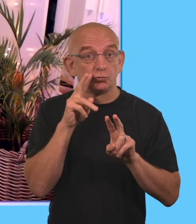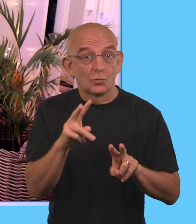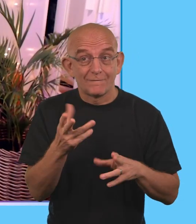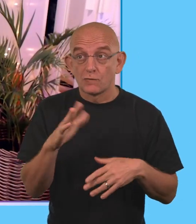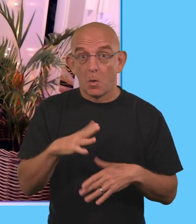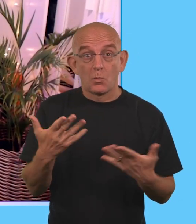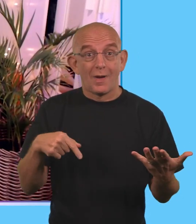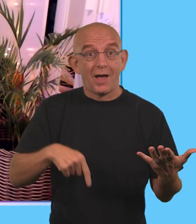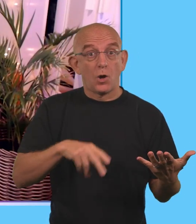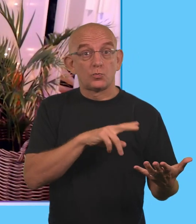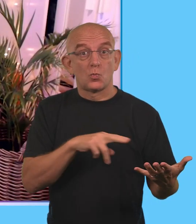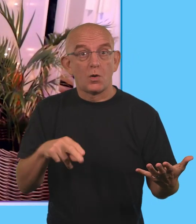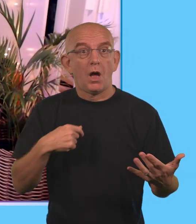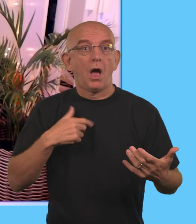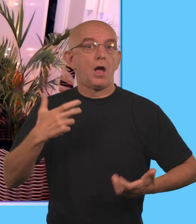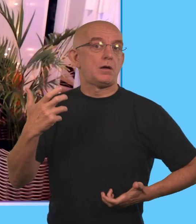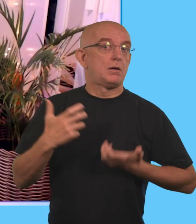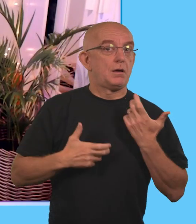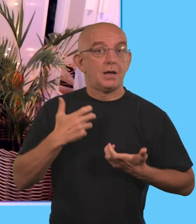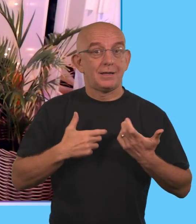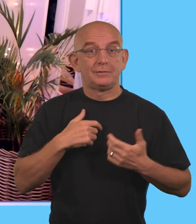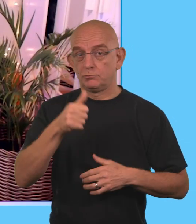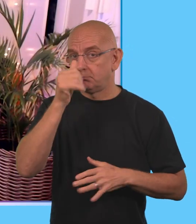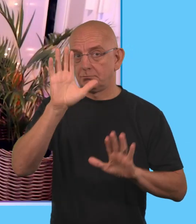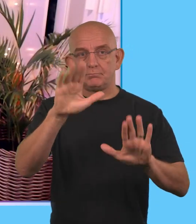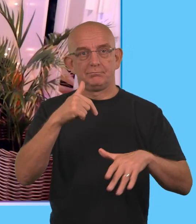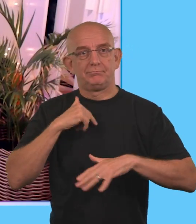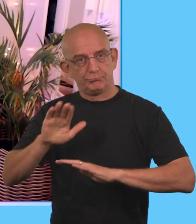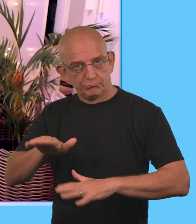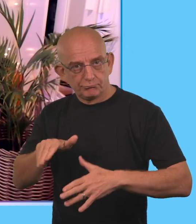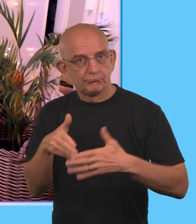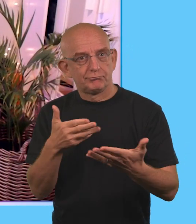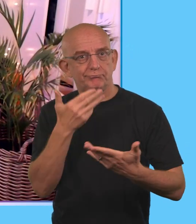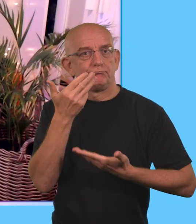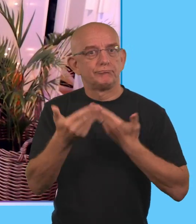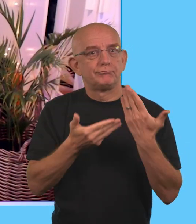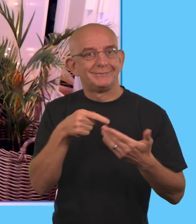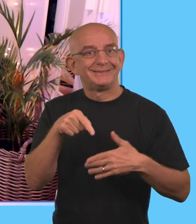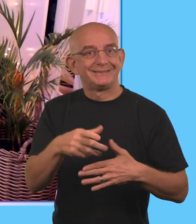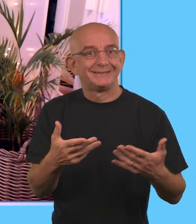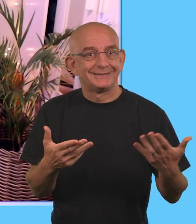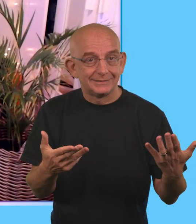and are from my own home country was going to be on this show, I knew I needed to present them.